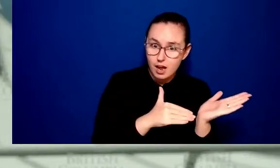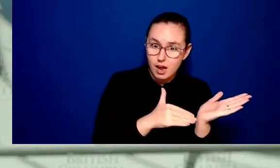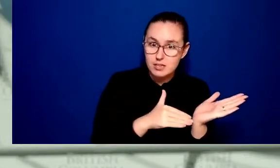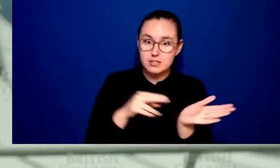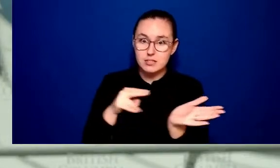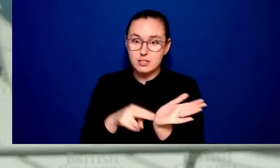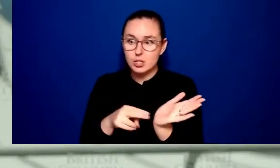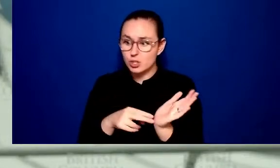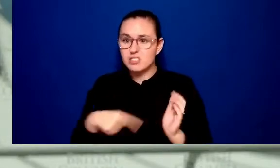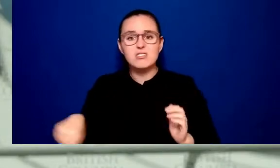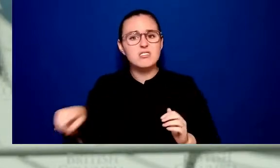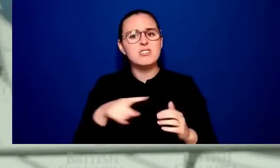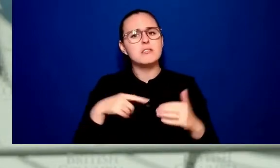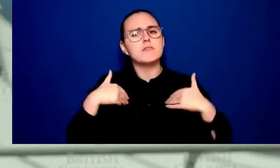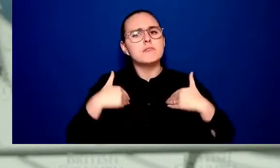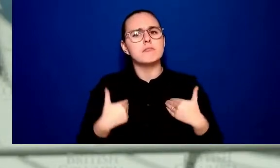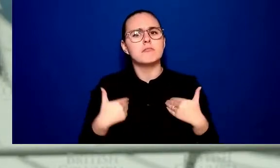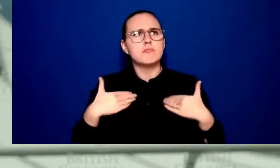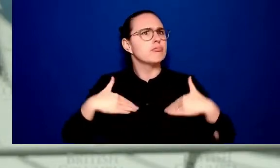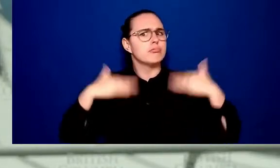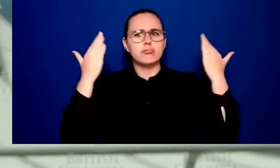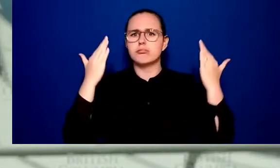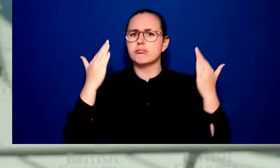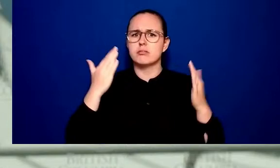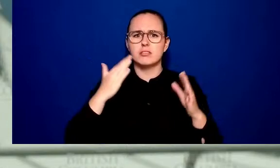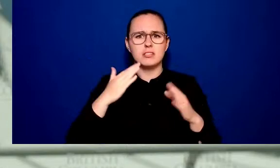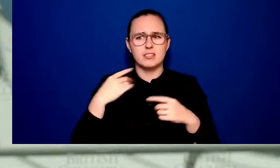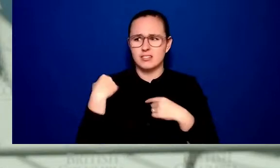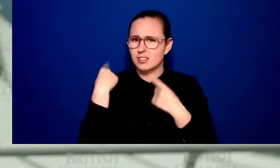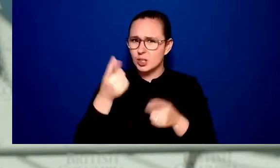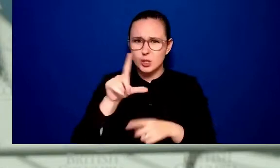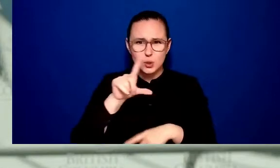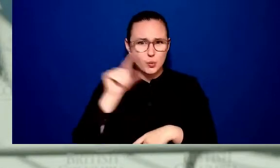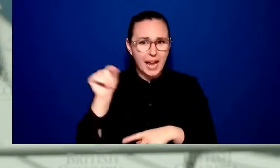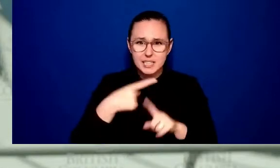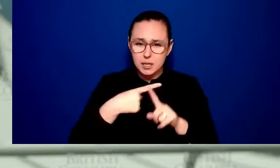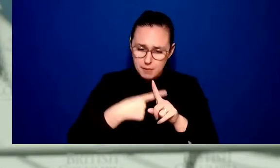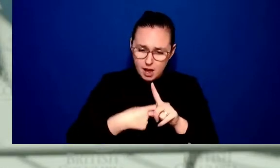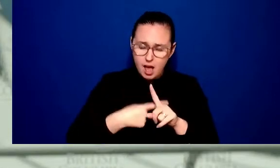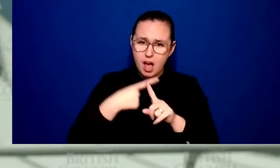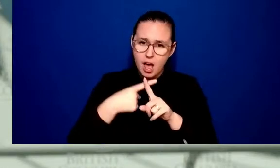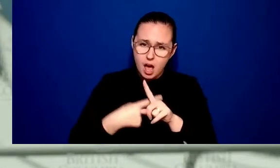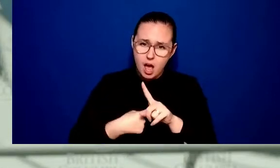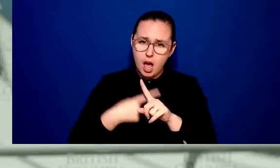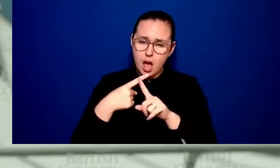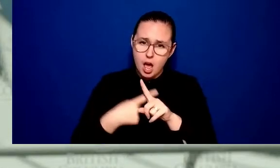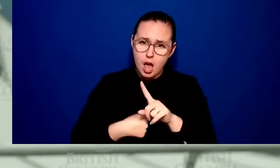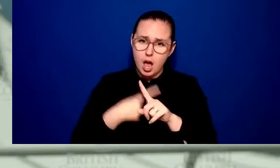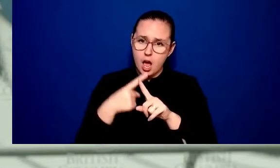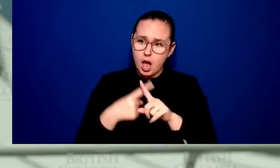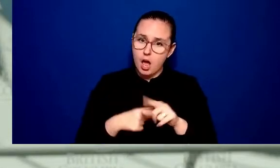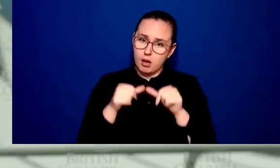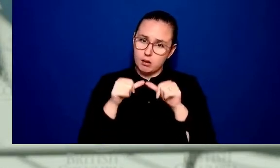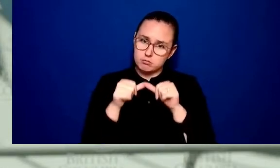to say that to people who British Columbia. It is so hard